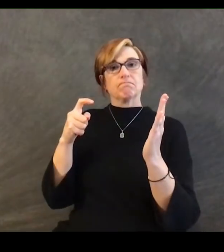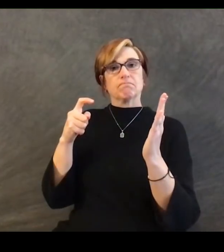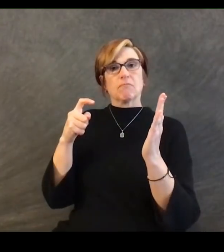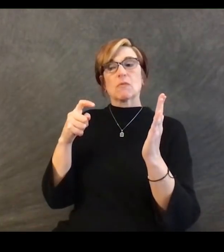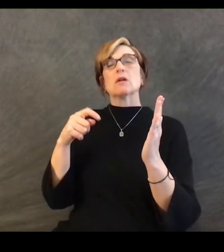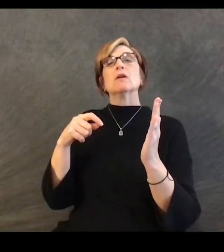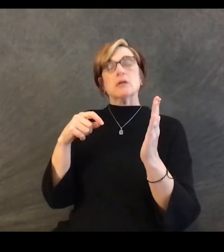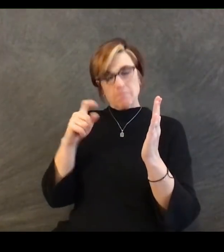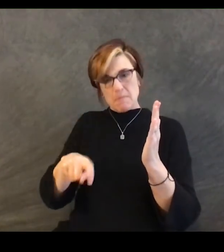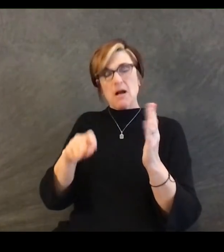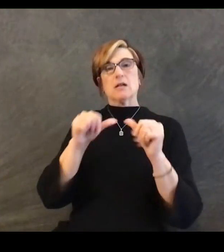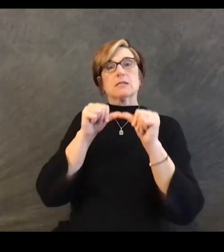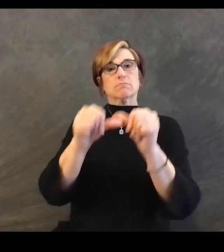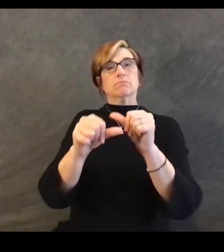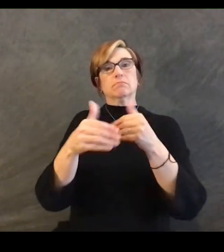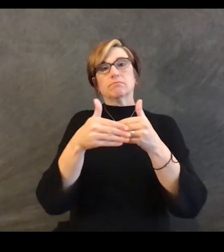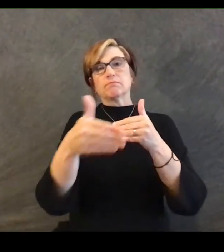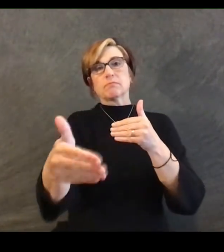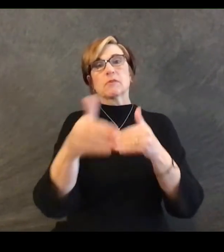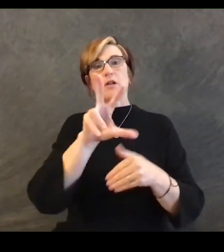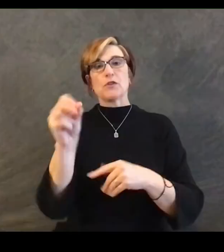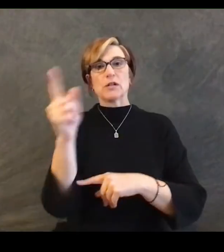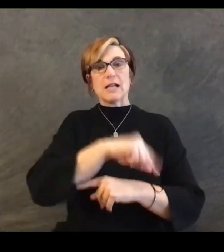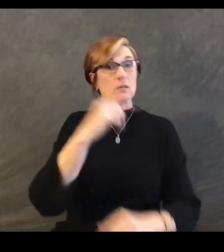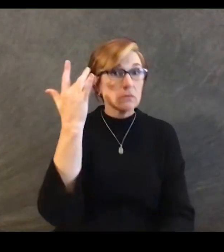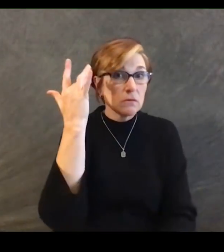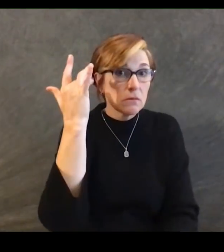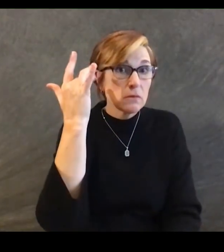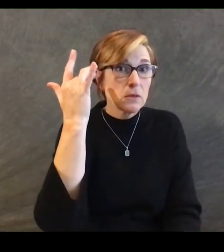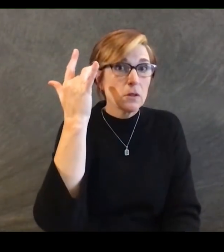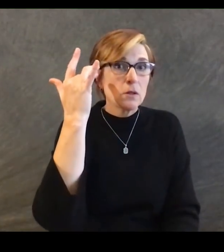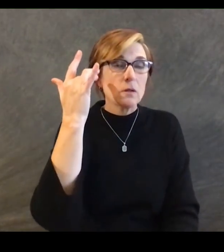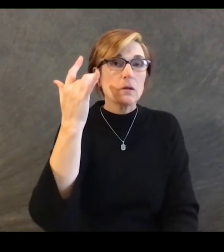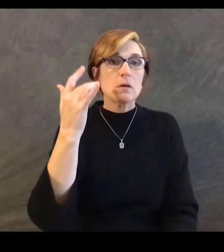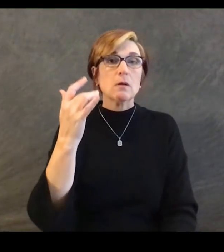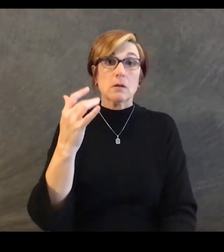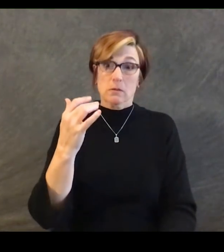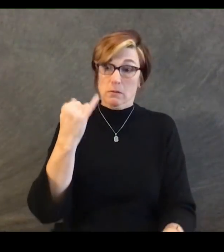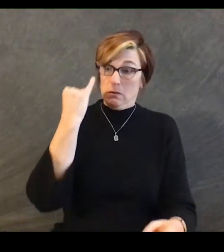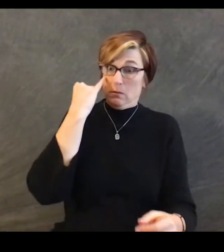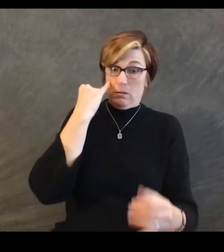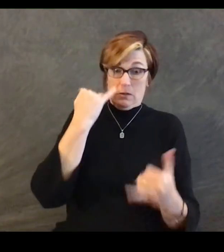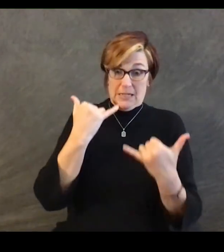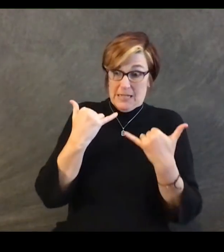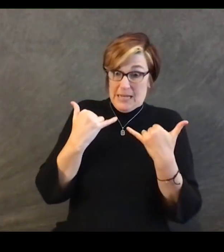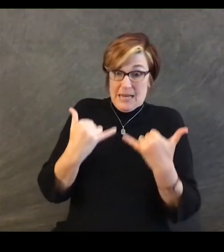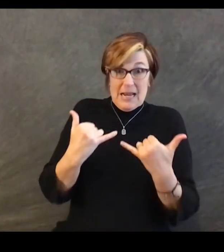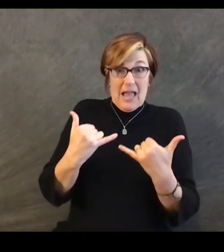is that now is the time whenever you're having an effect not to take your foot